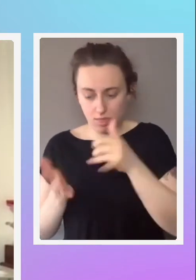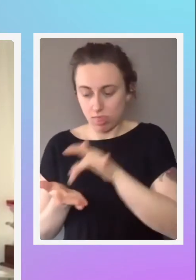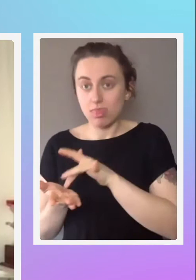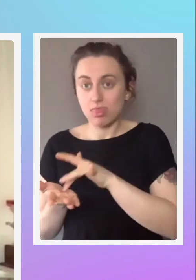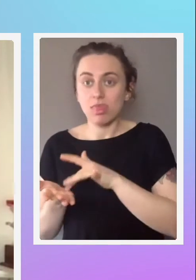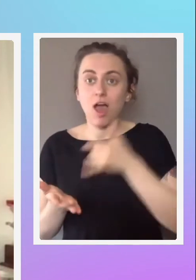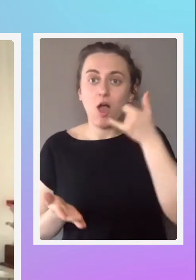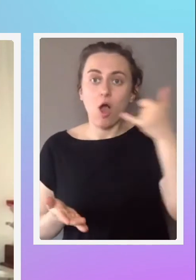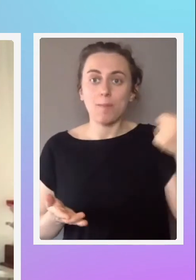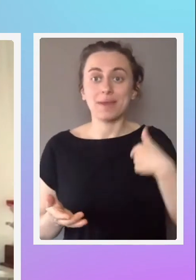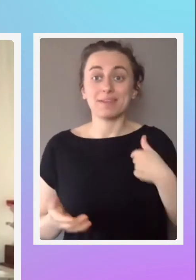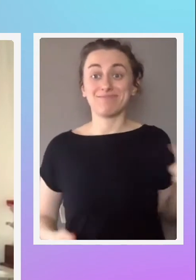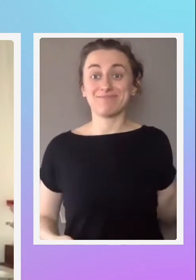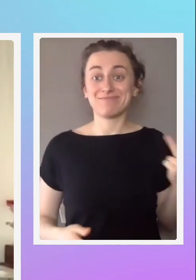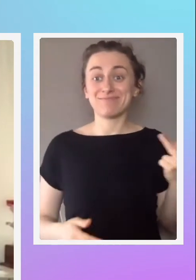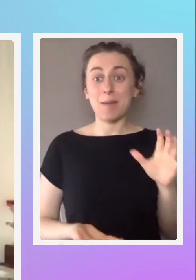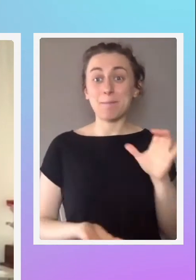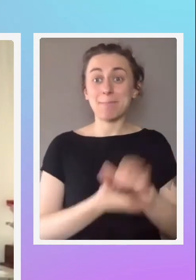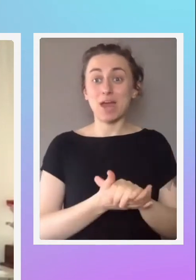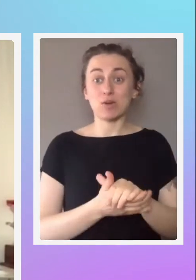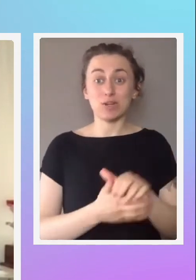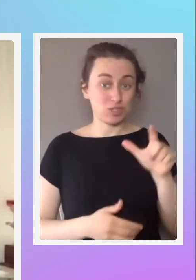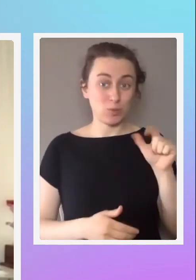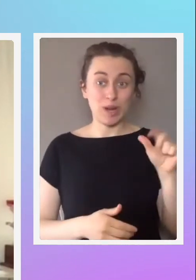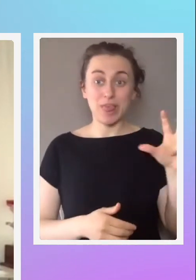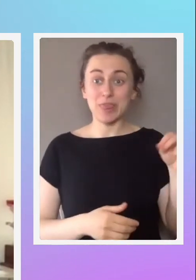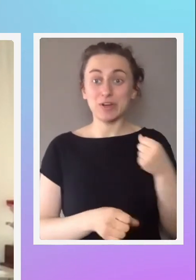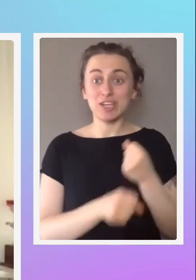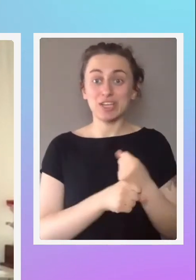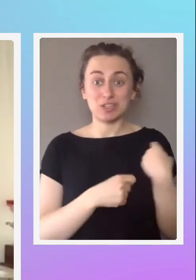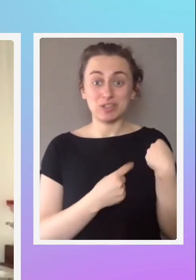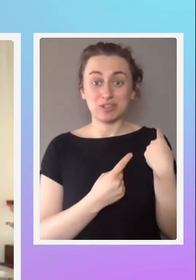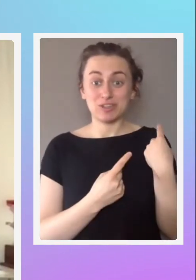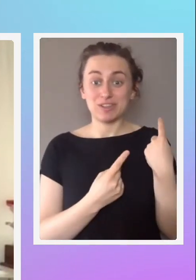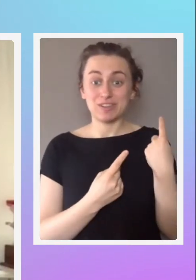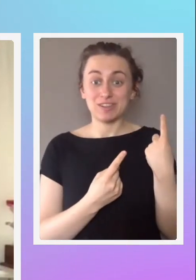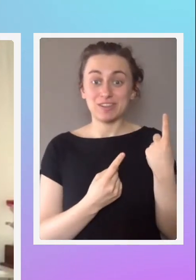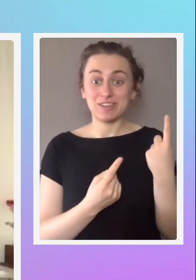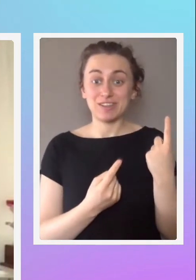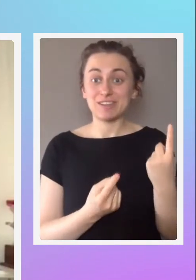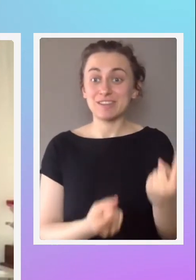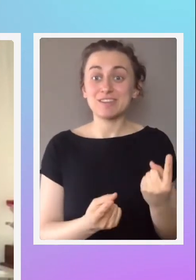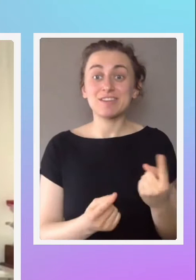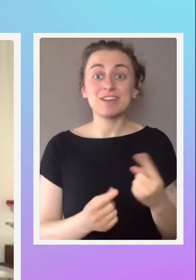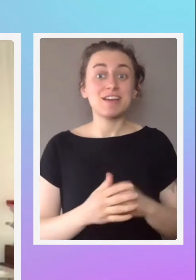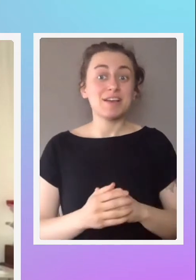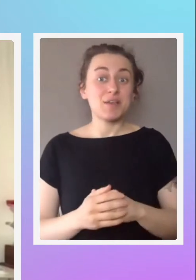So we had our first telephone conversation it wasn't a deep conversation, but it was very moving.